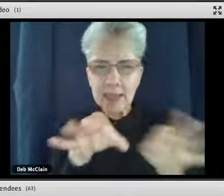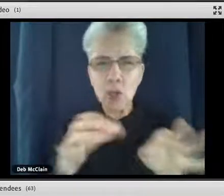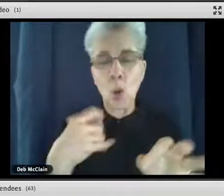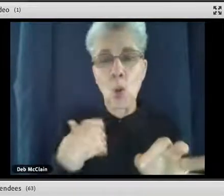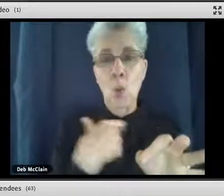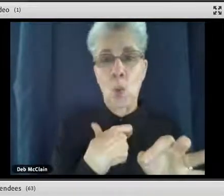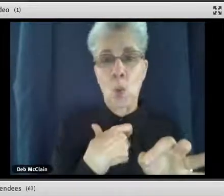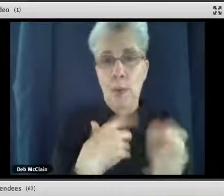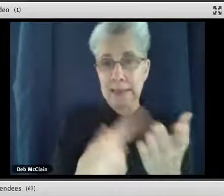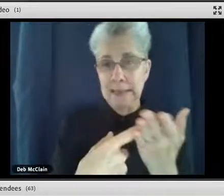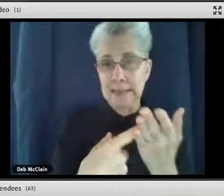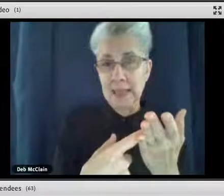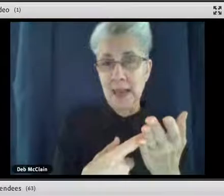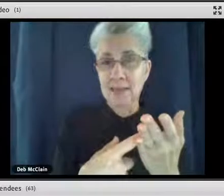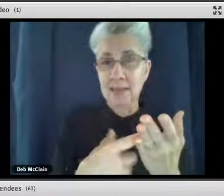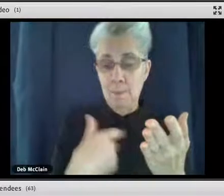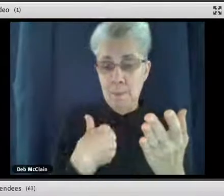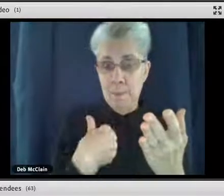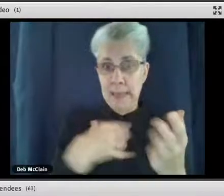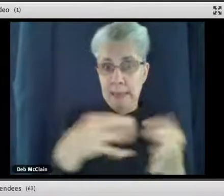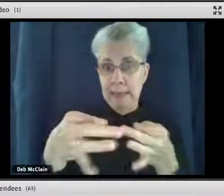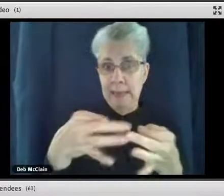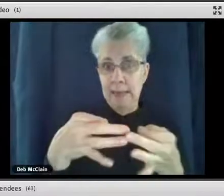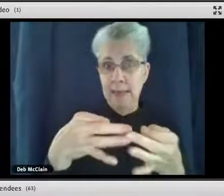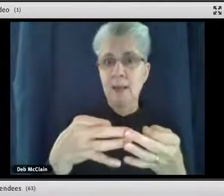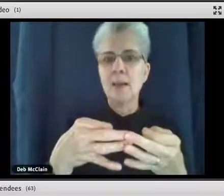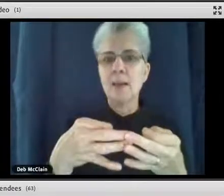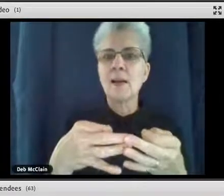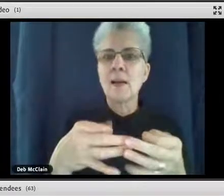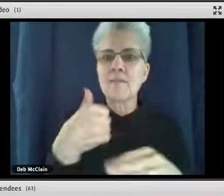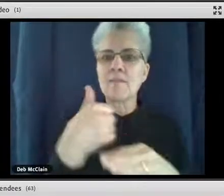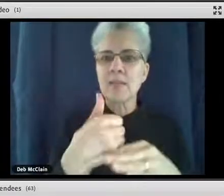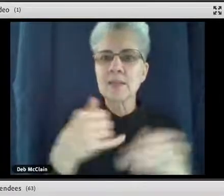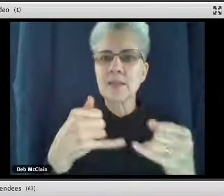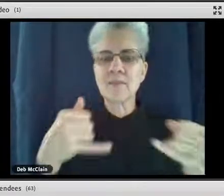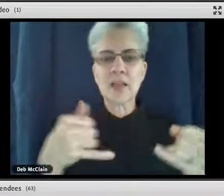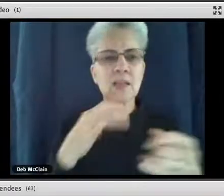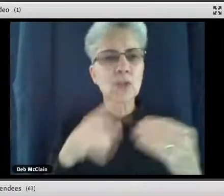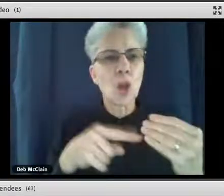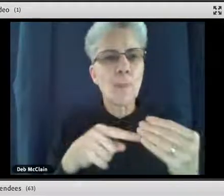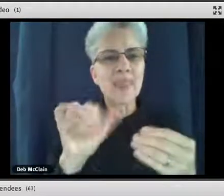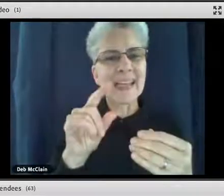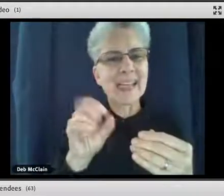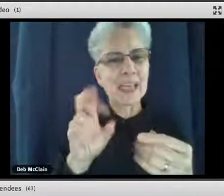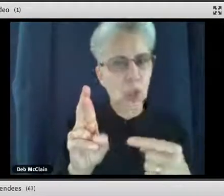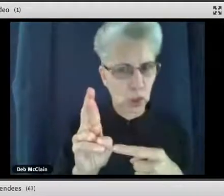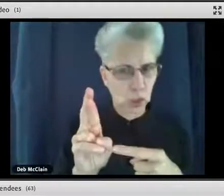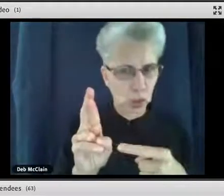when I discuss fixed fields in this webinar, I'm primarily referring to the leader.